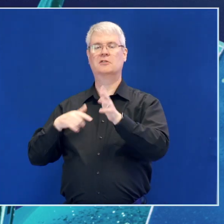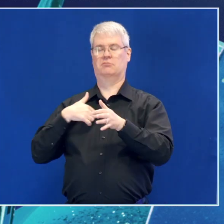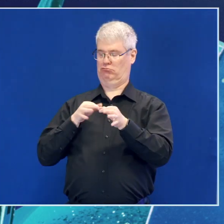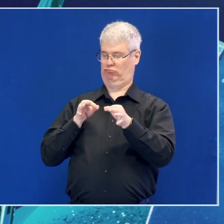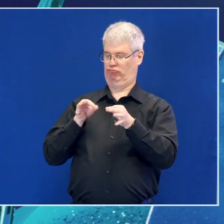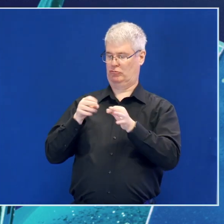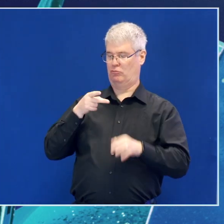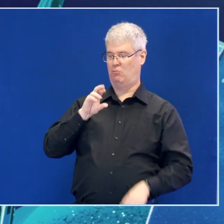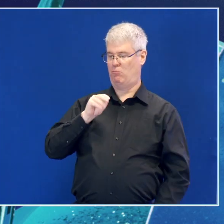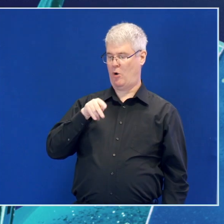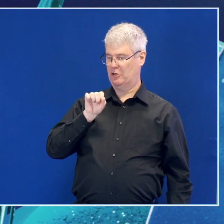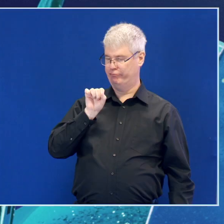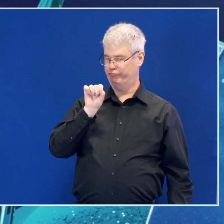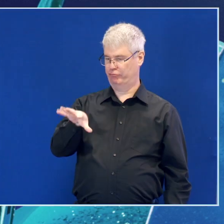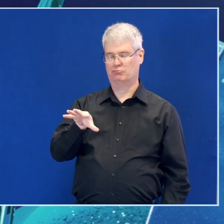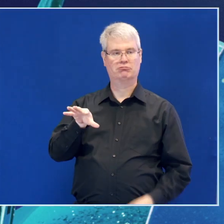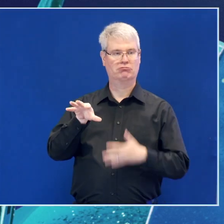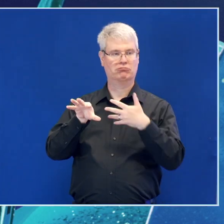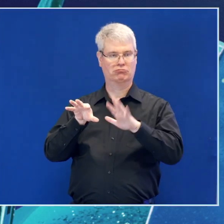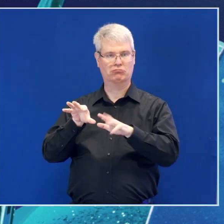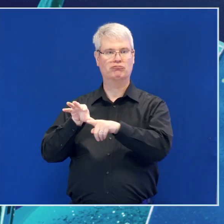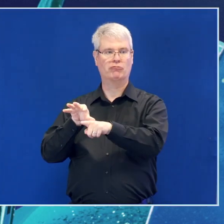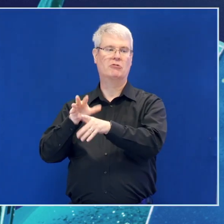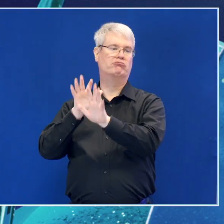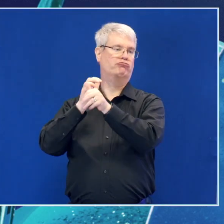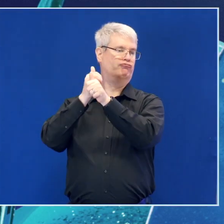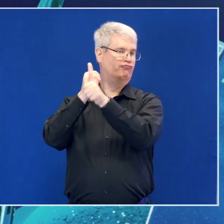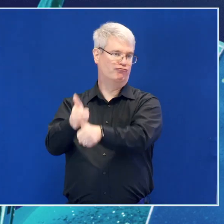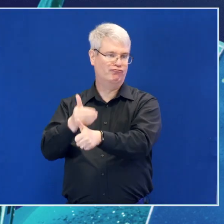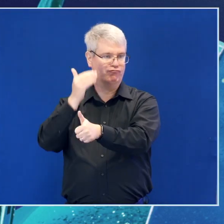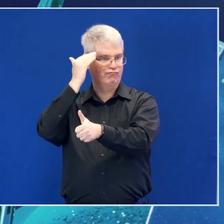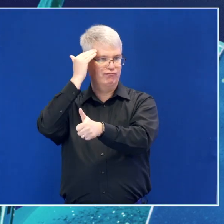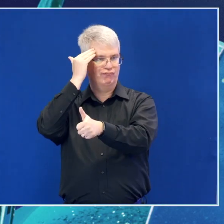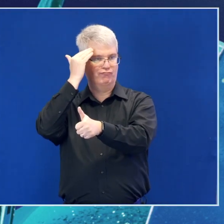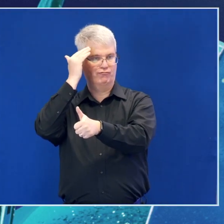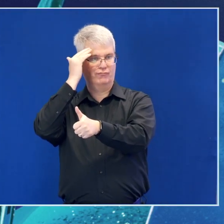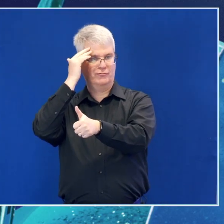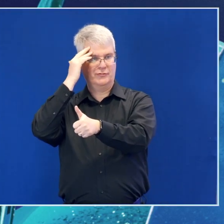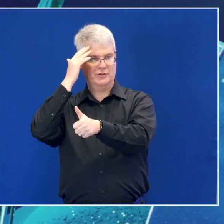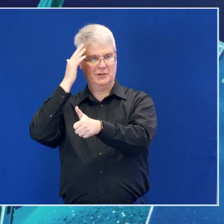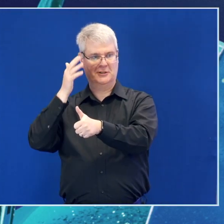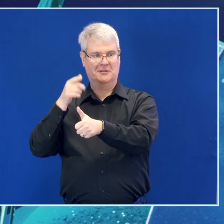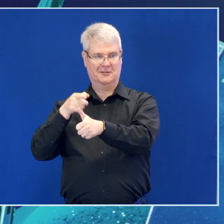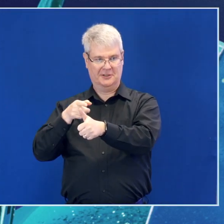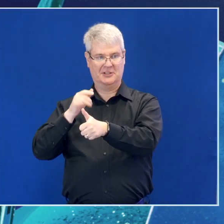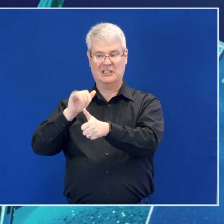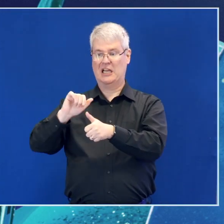for a Copilot prompt. And then it also gives me Agent Builder system instructions.